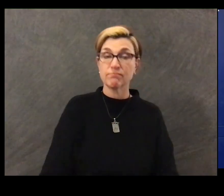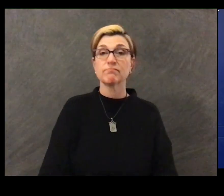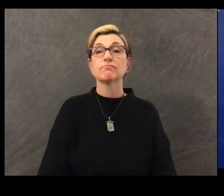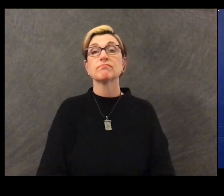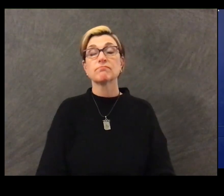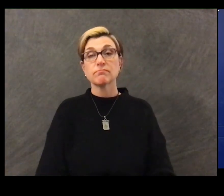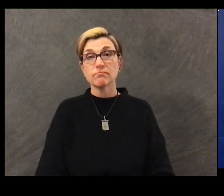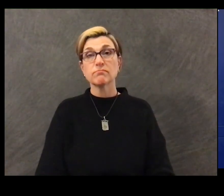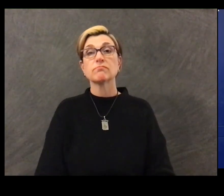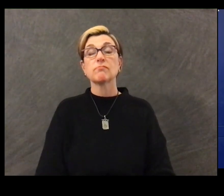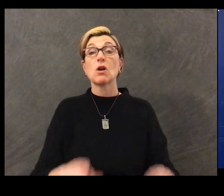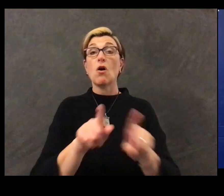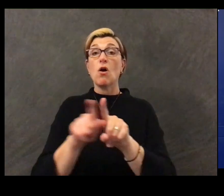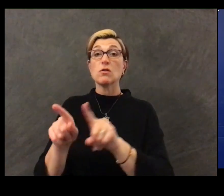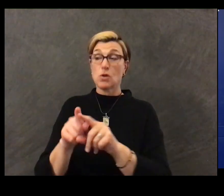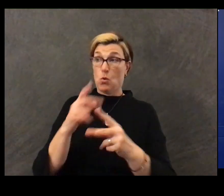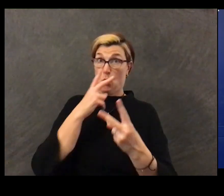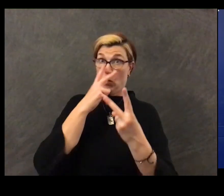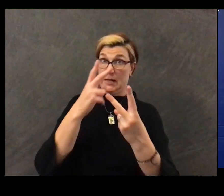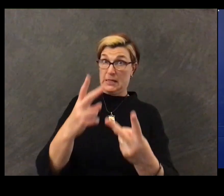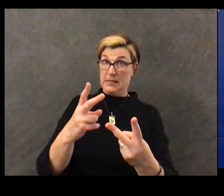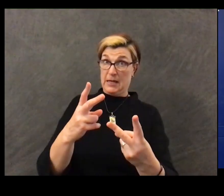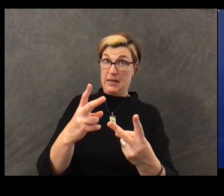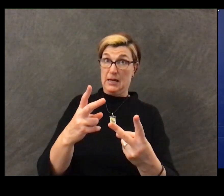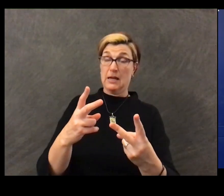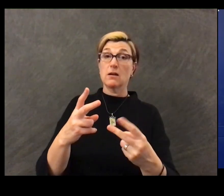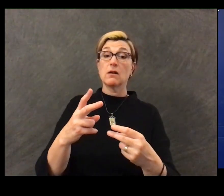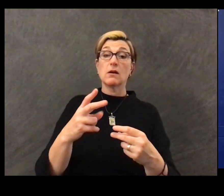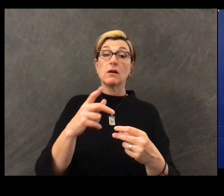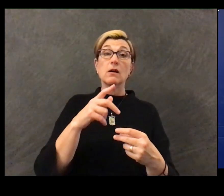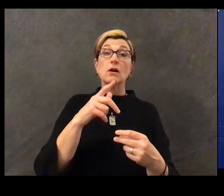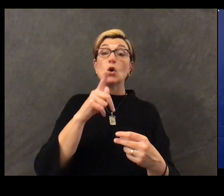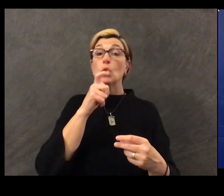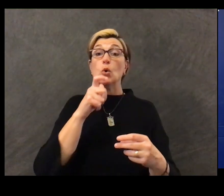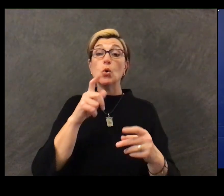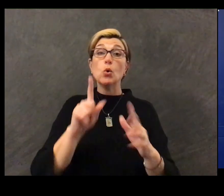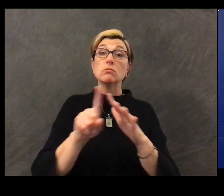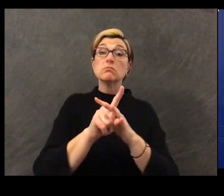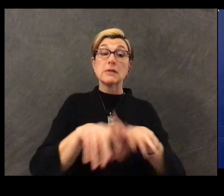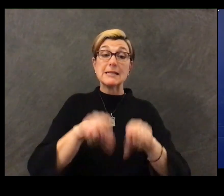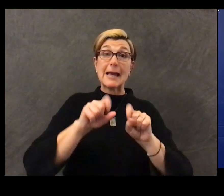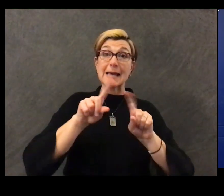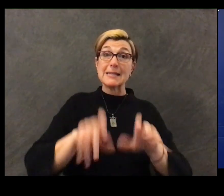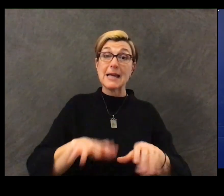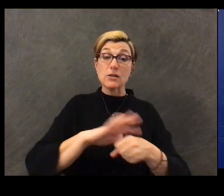we also are seeing the positive rate going down which is actually even as